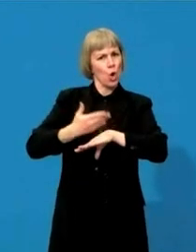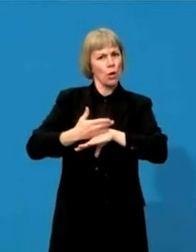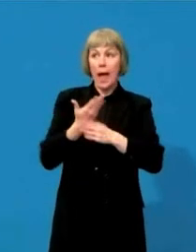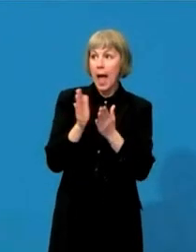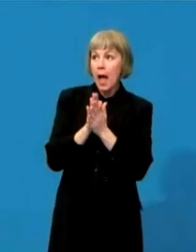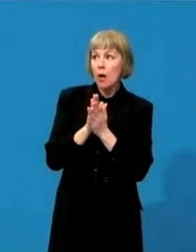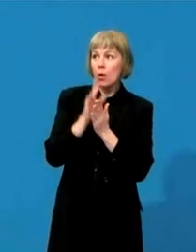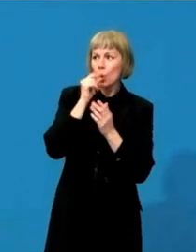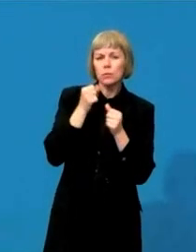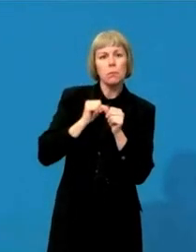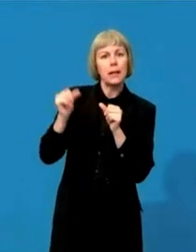So we incorporated those questions.